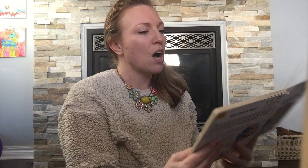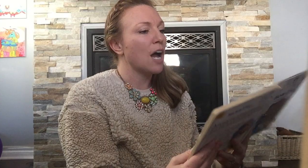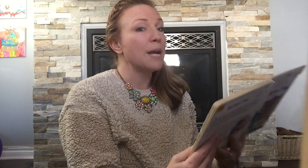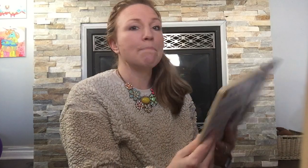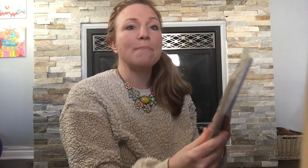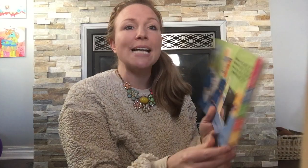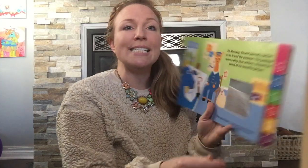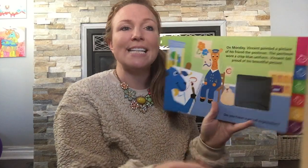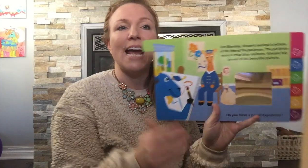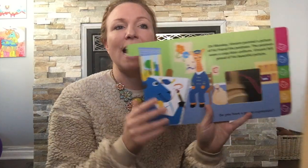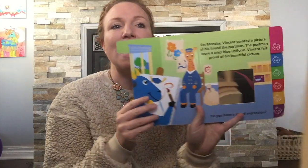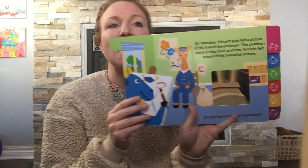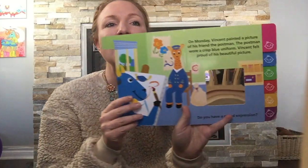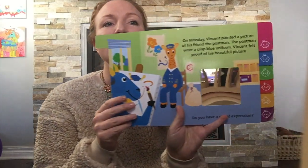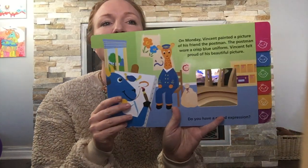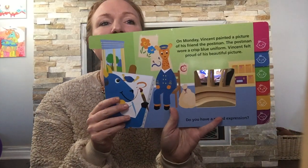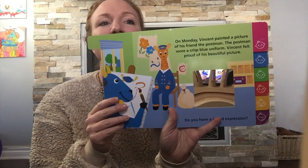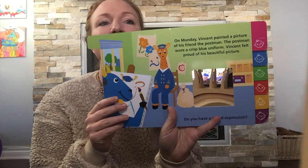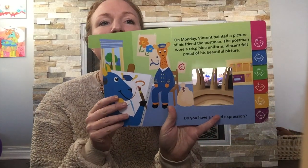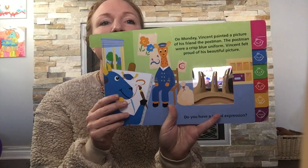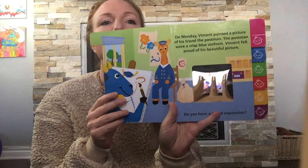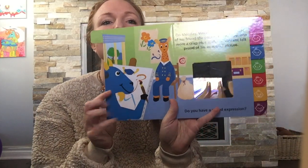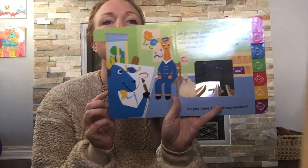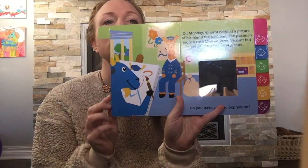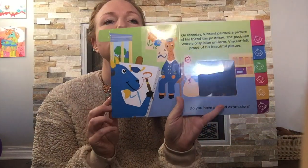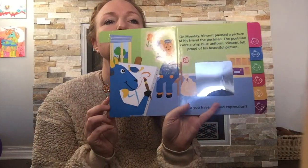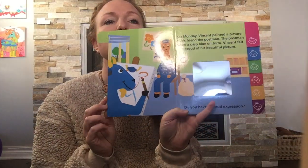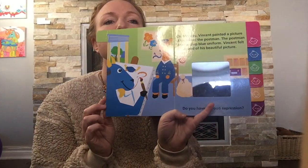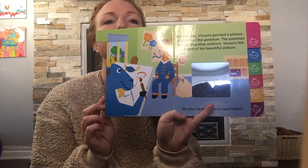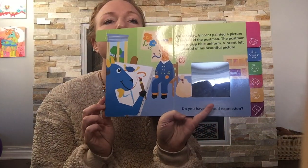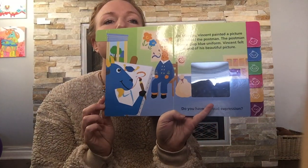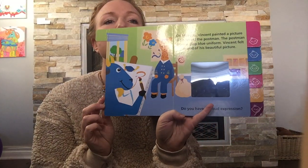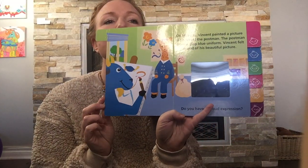On Monday, here's our picture, oh sorry, my finger's in the way.